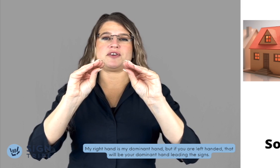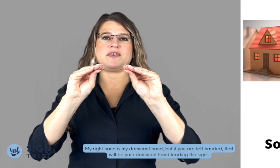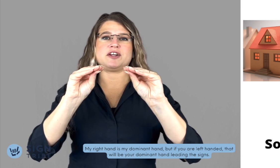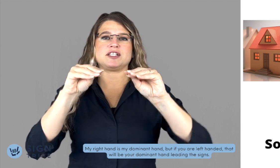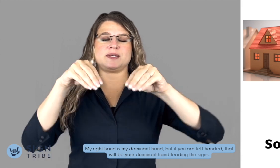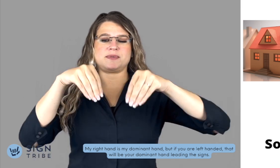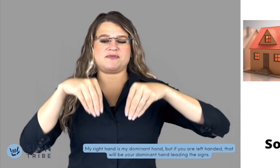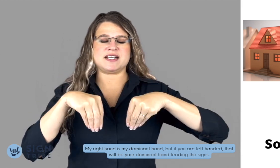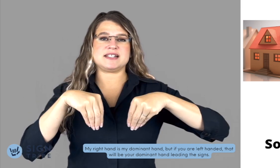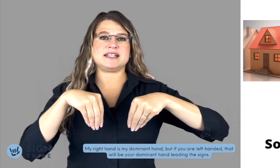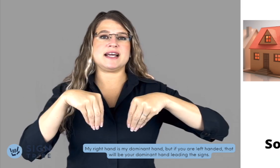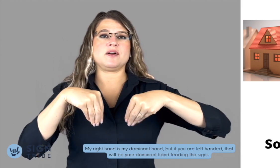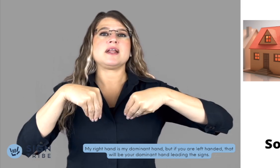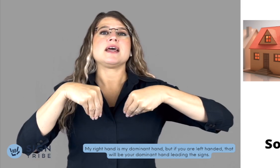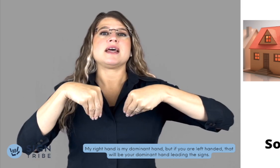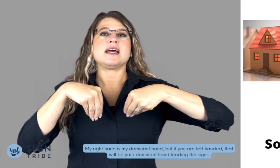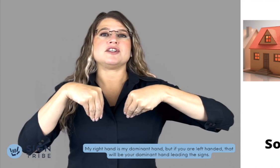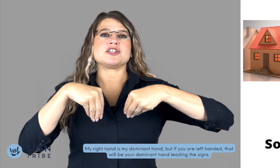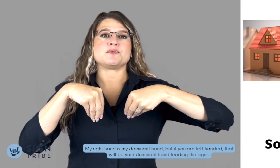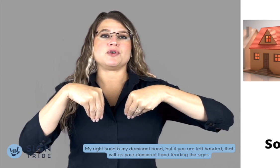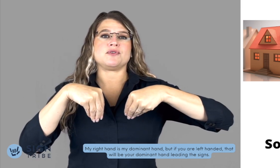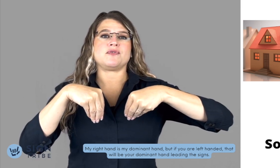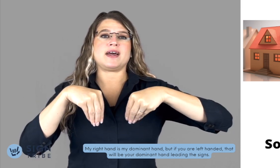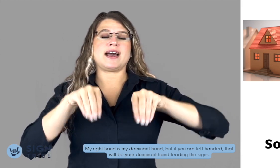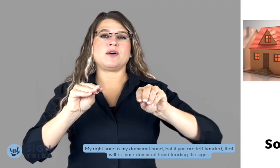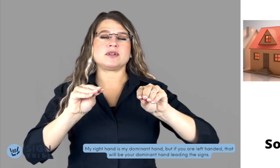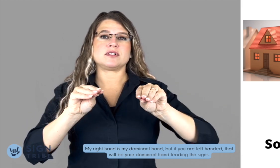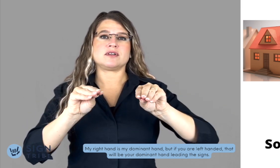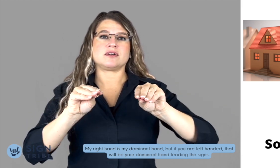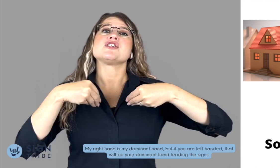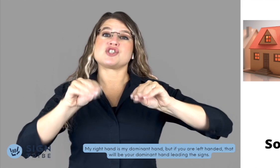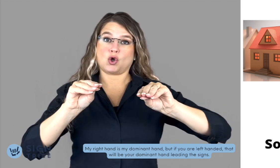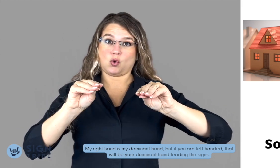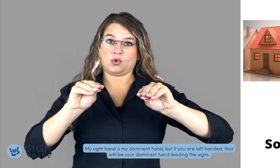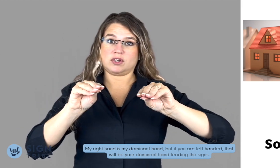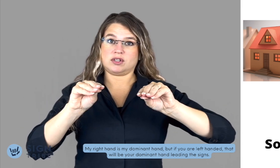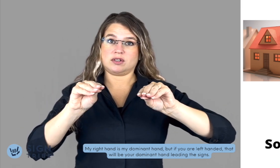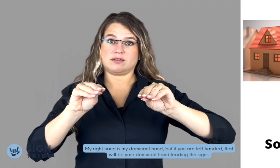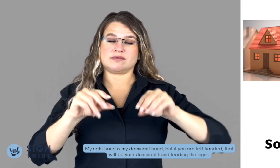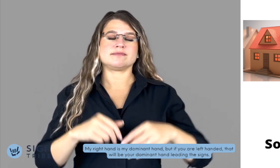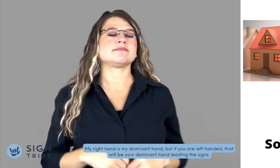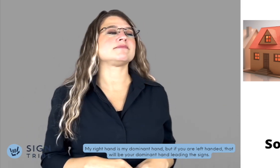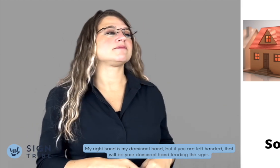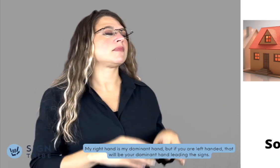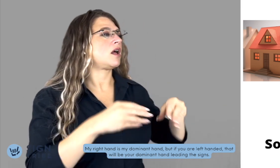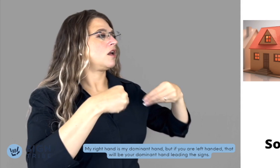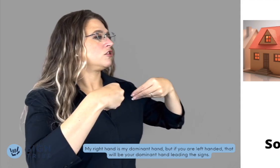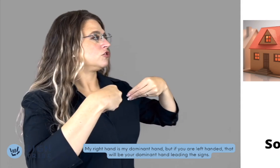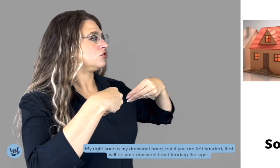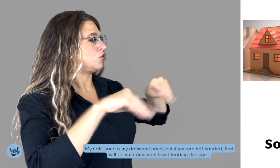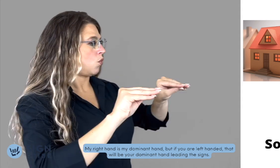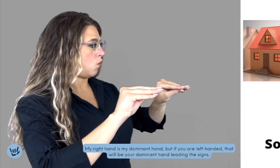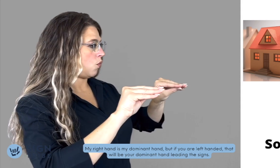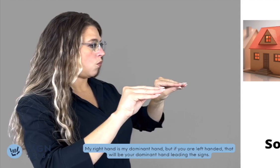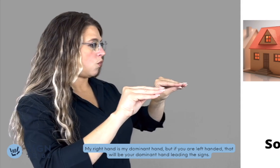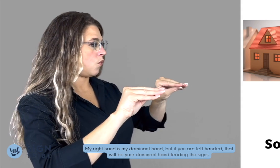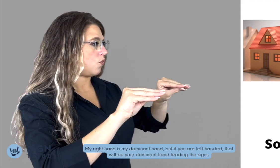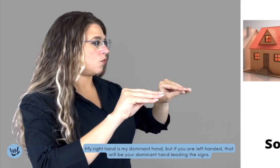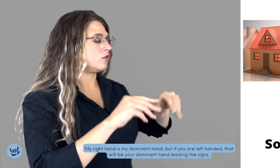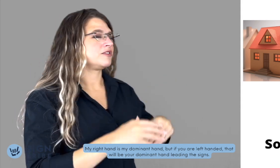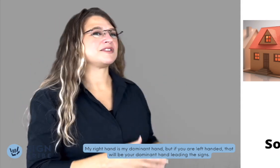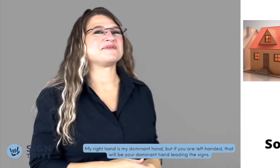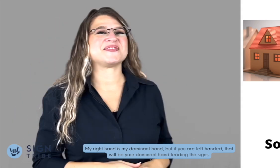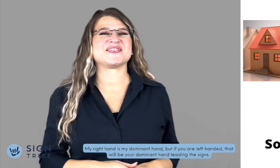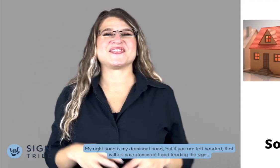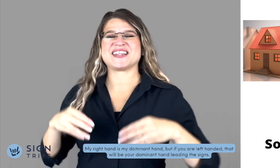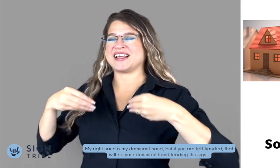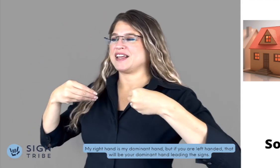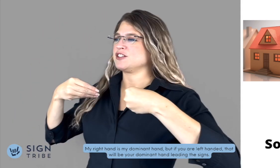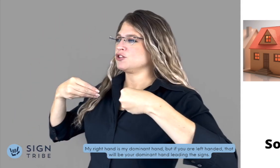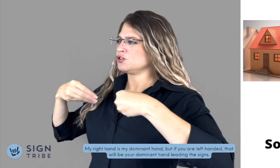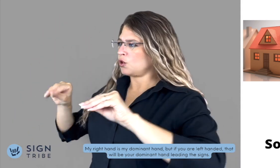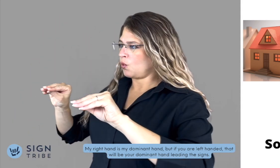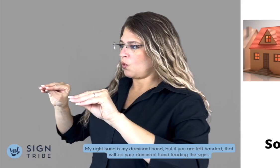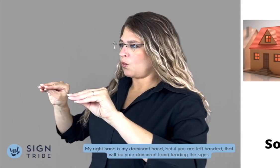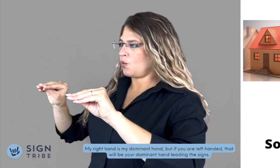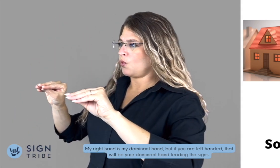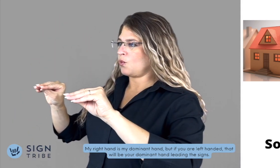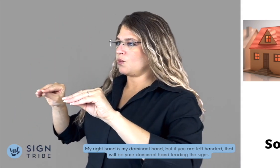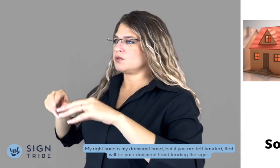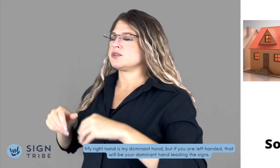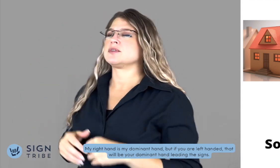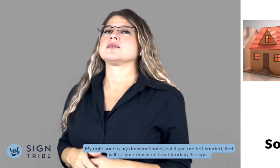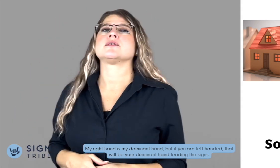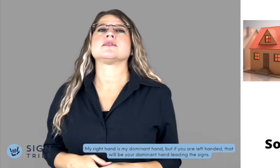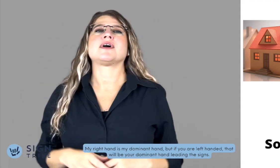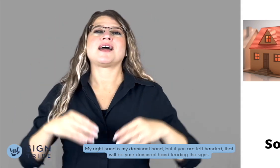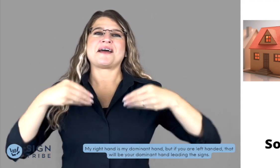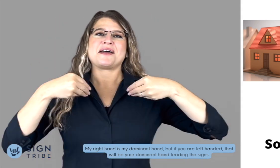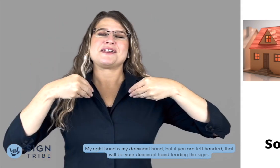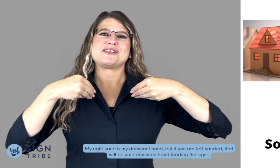fingertips, facing down, and just move out, sold.